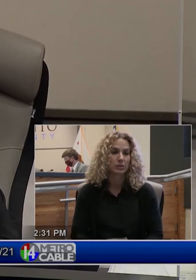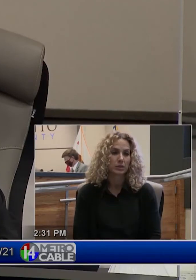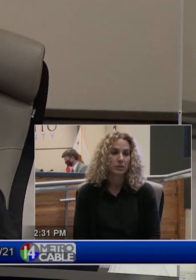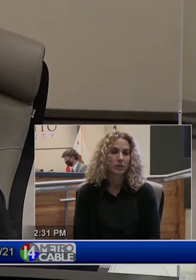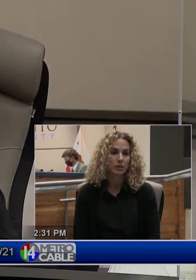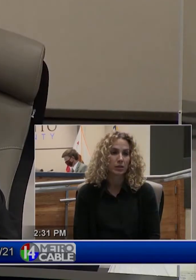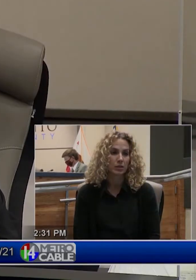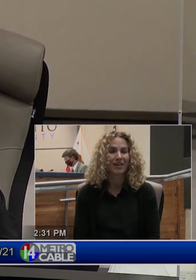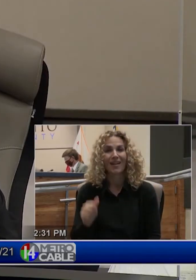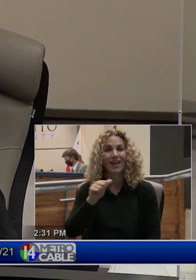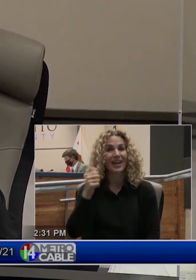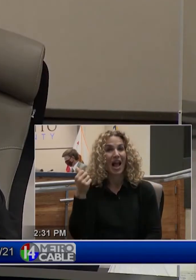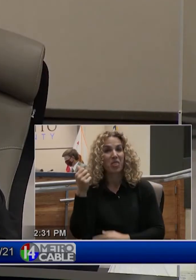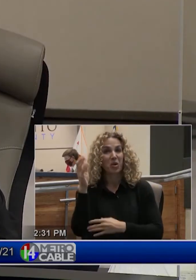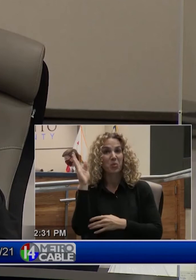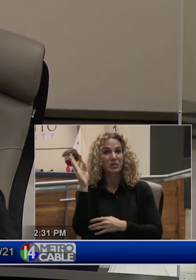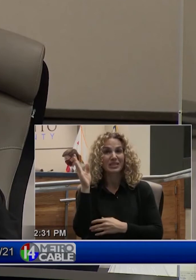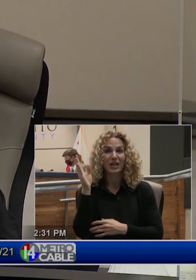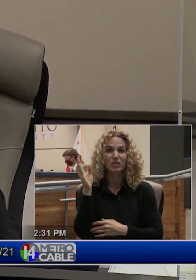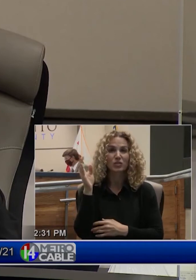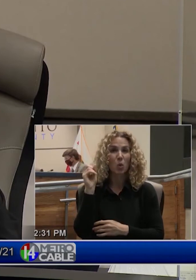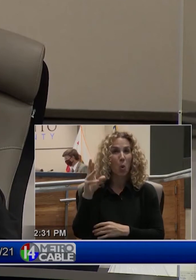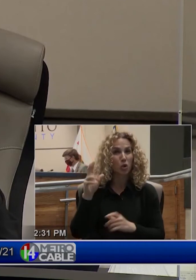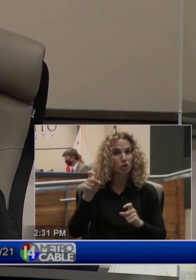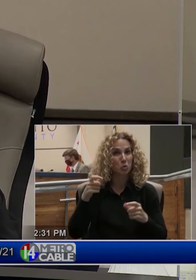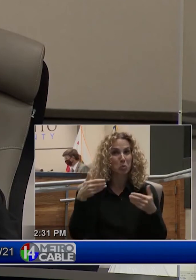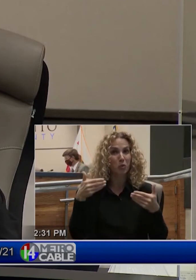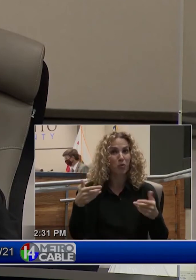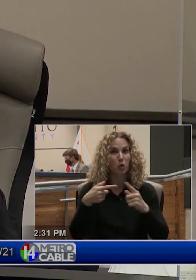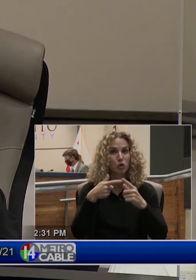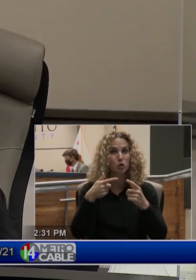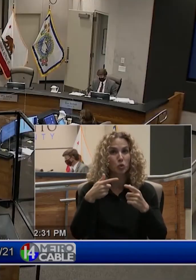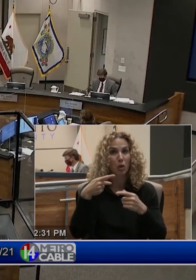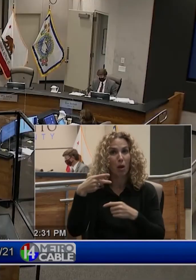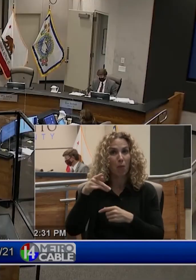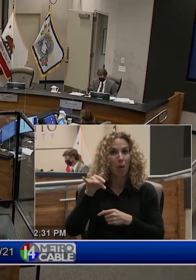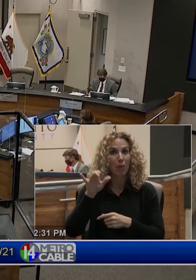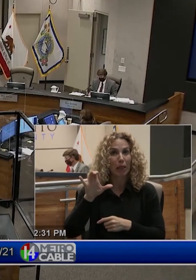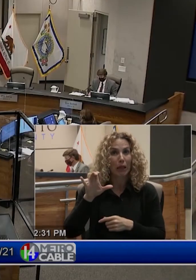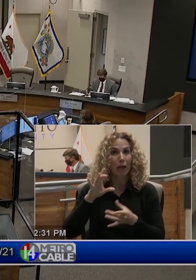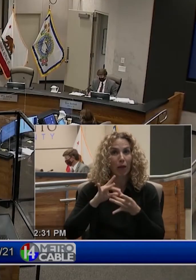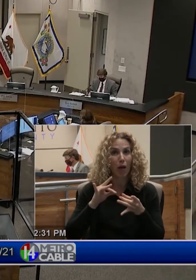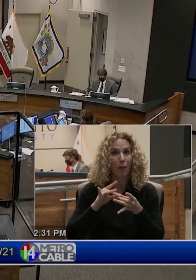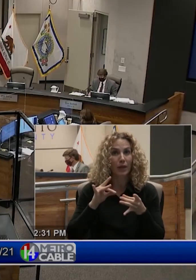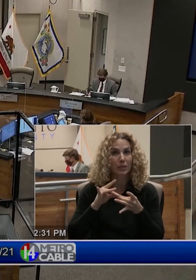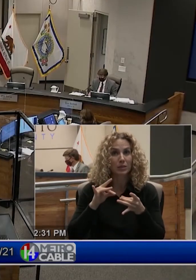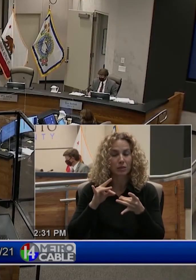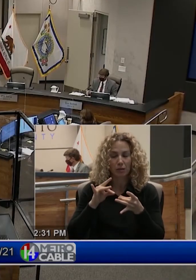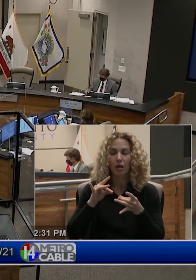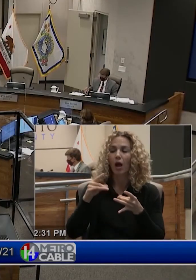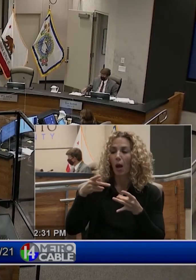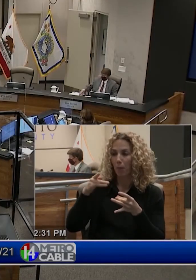THERE ANY OTHER PRESENTERS? SHOULD WE MOVE FORWARD? SHOULD WE MOVE FORWARD? TO PUBLIC COMMENT? TO PUBLIC COMMENT? >> PUBLIC COMMENT.